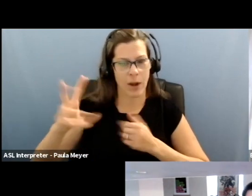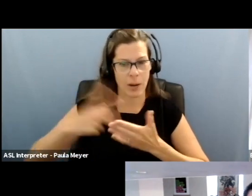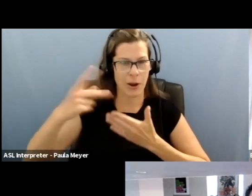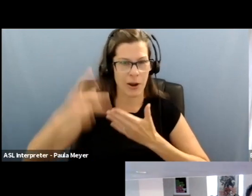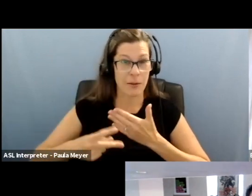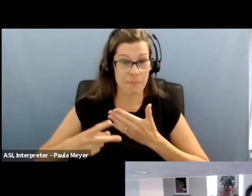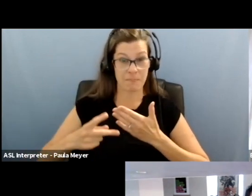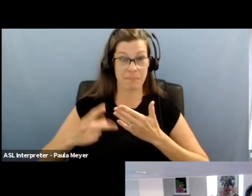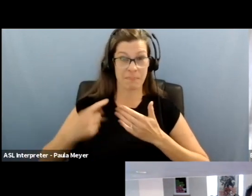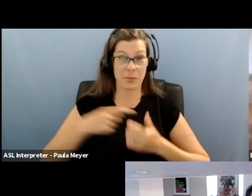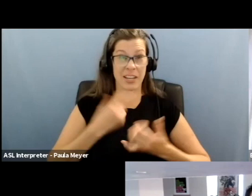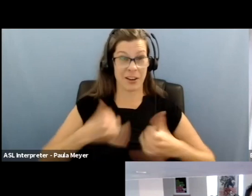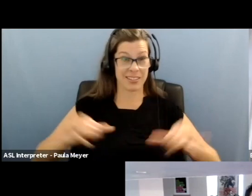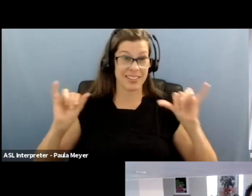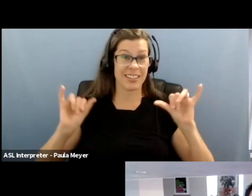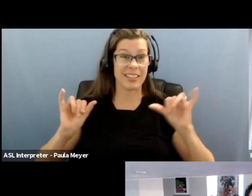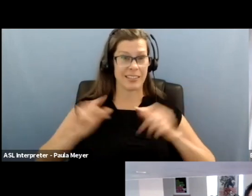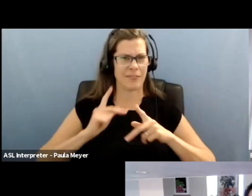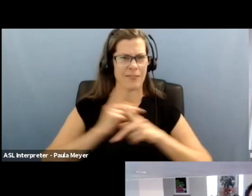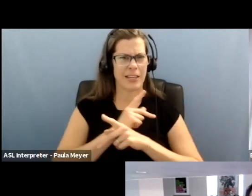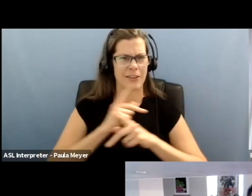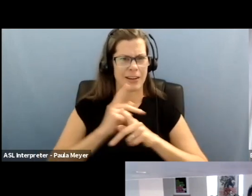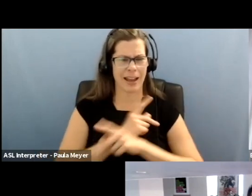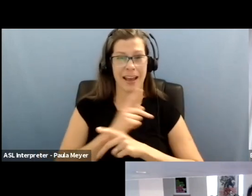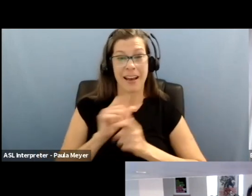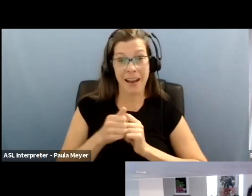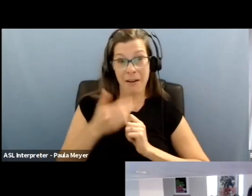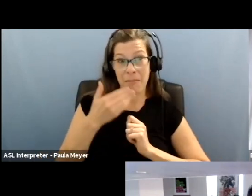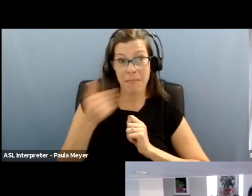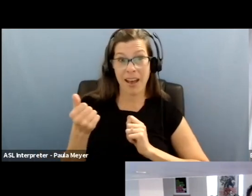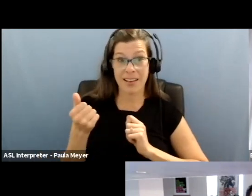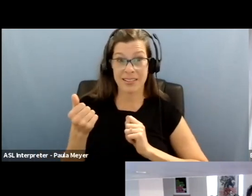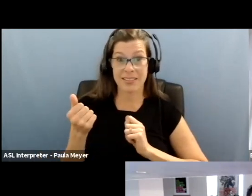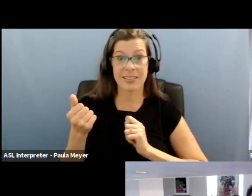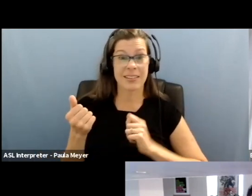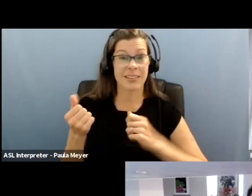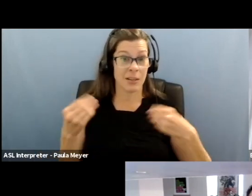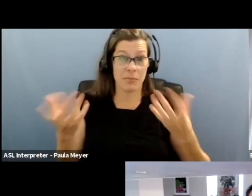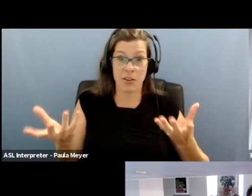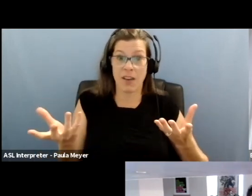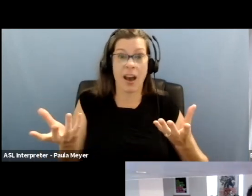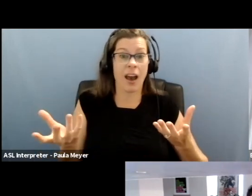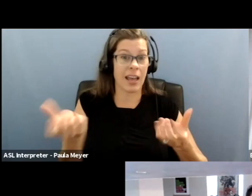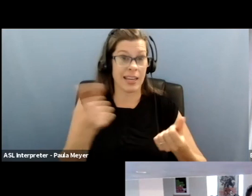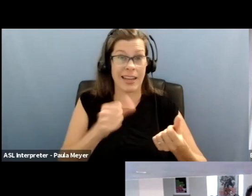figuring out how to best make any content as humanly accessible as possible.